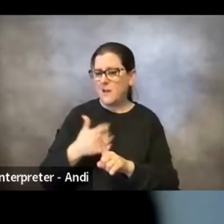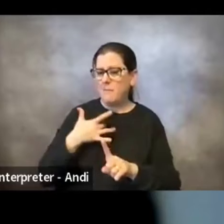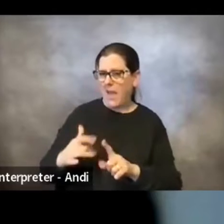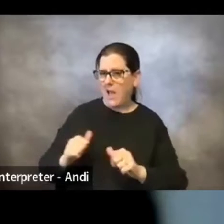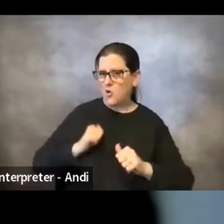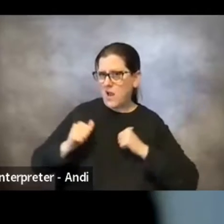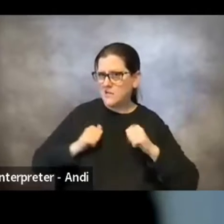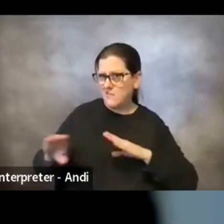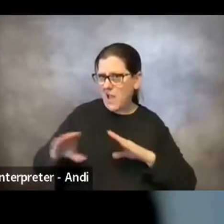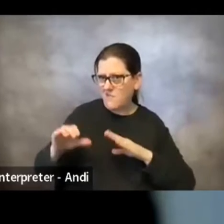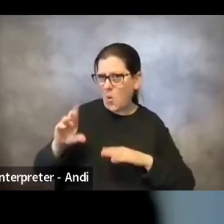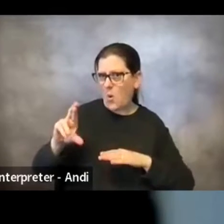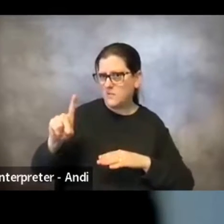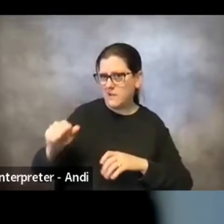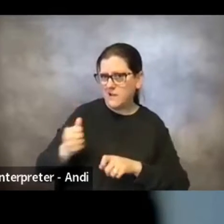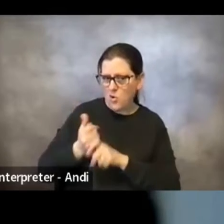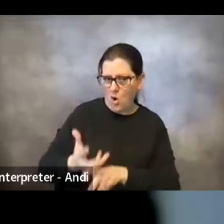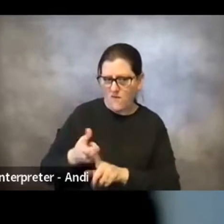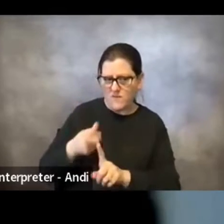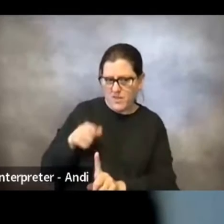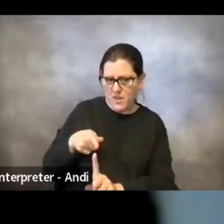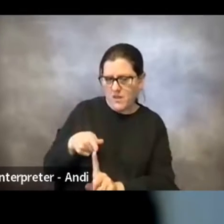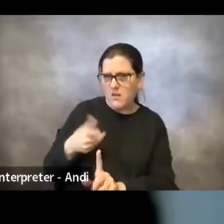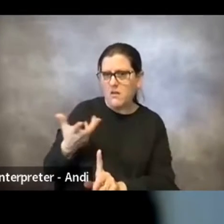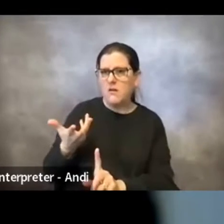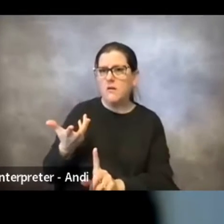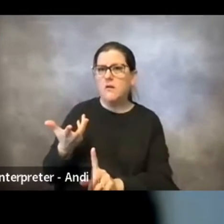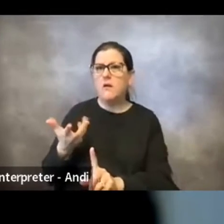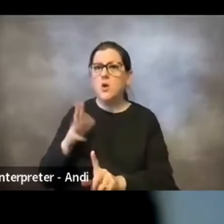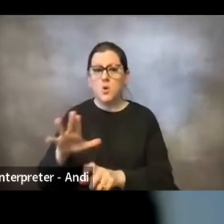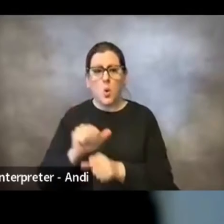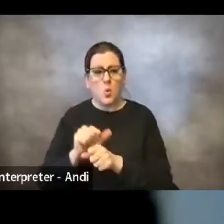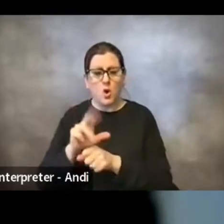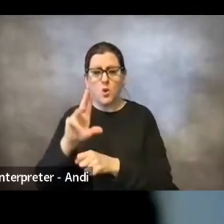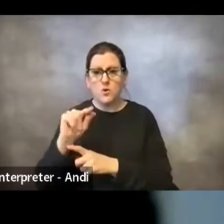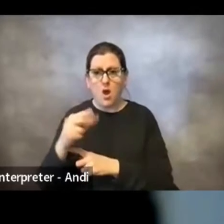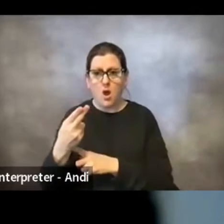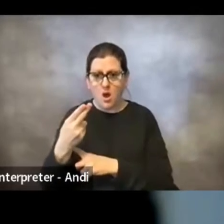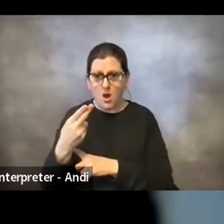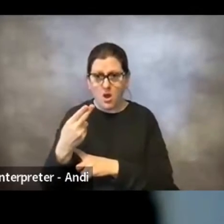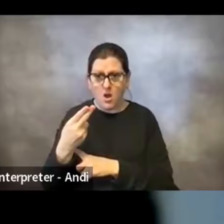disability as a result. In the work you're doing in Utah, will there be efforts related to the